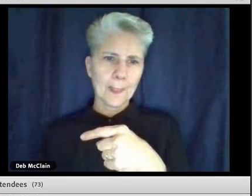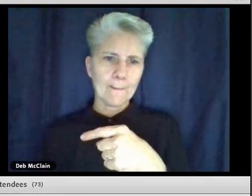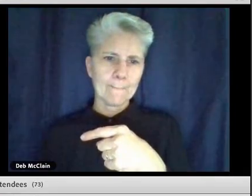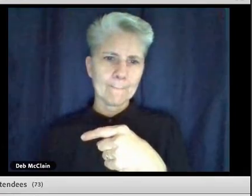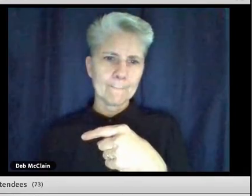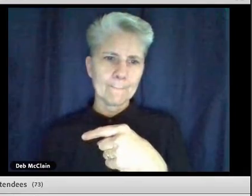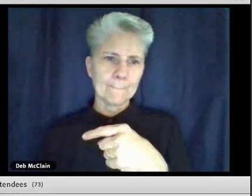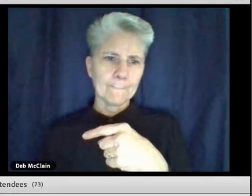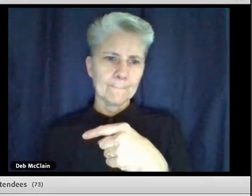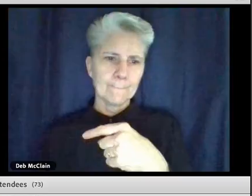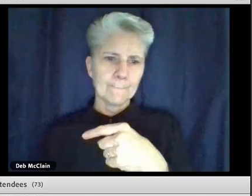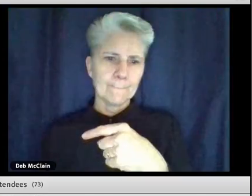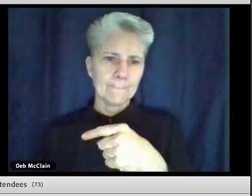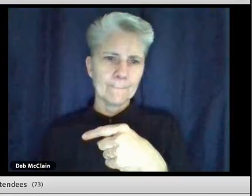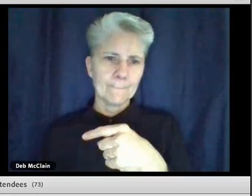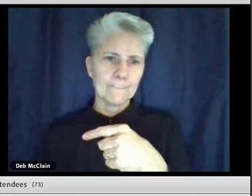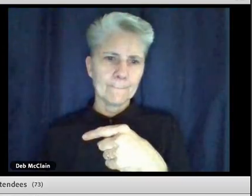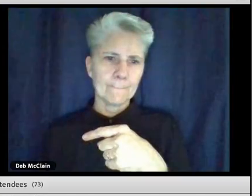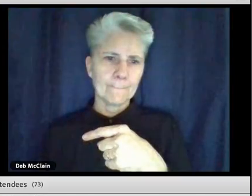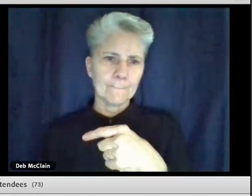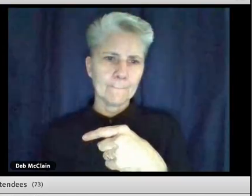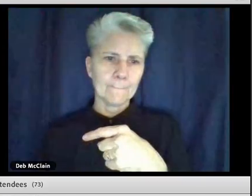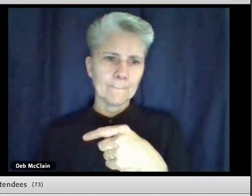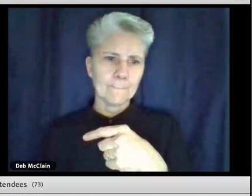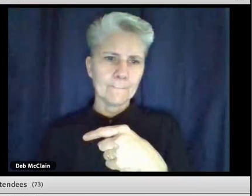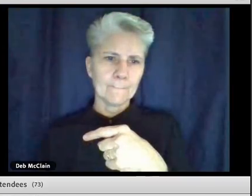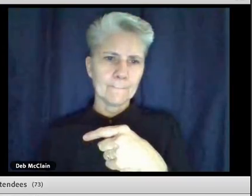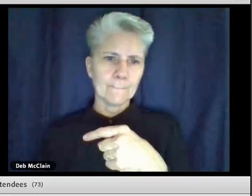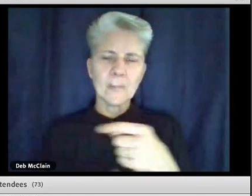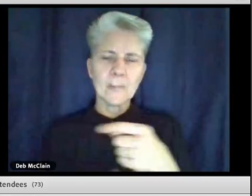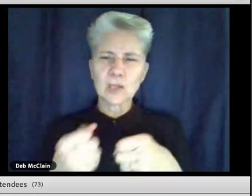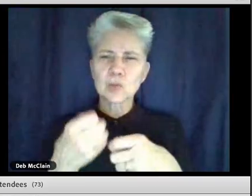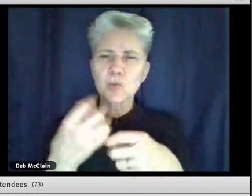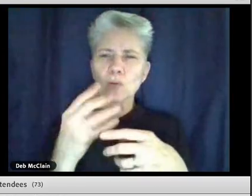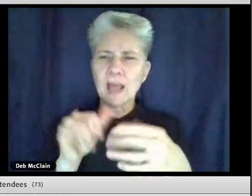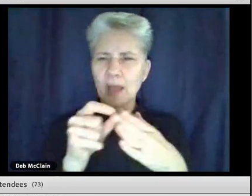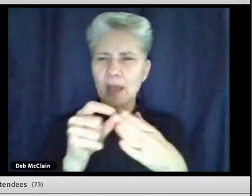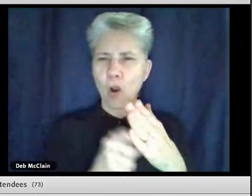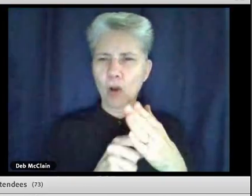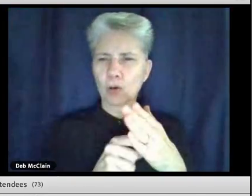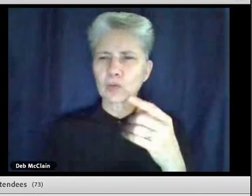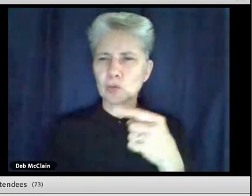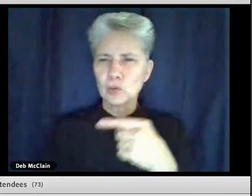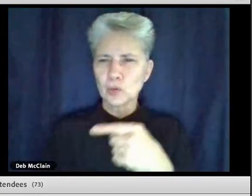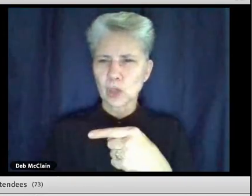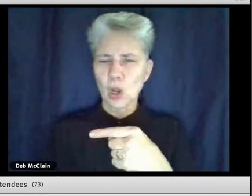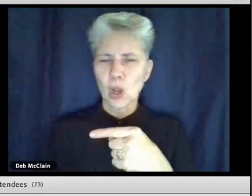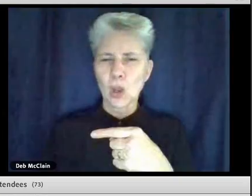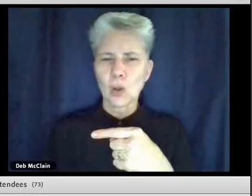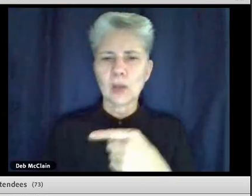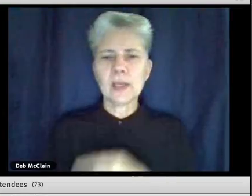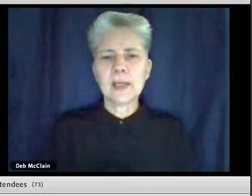Let me make this smaller so you can see it.